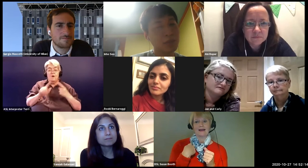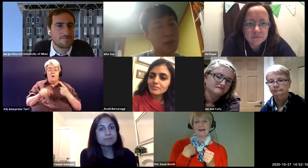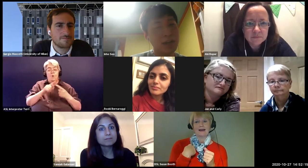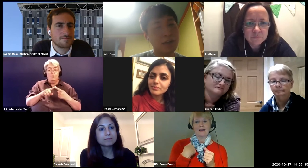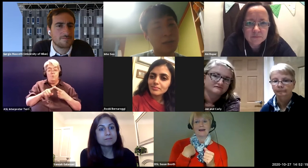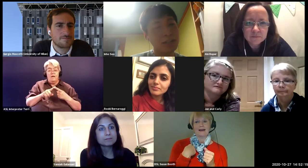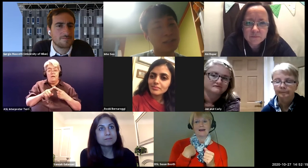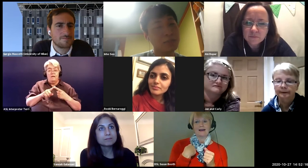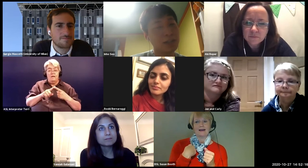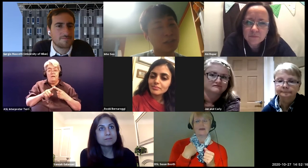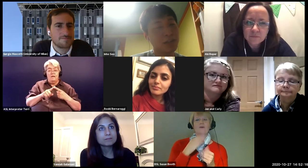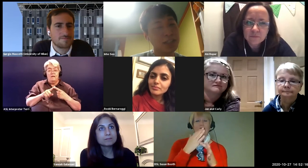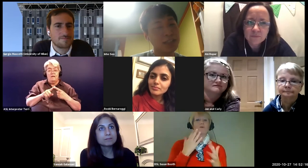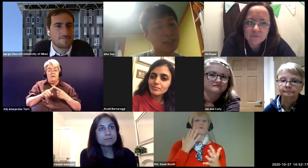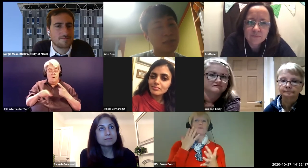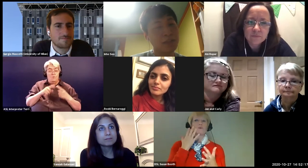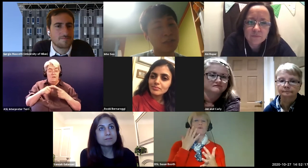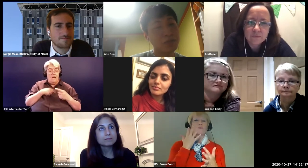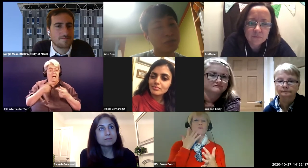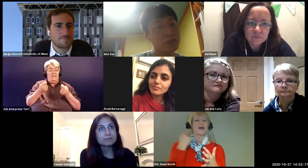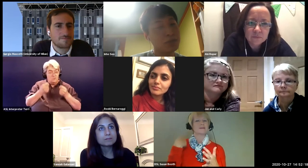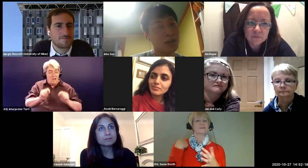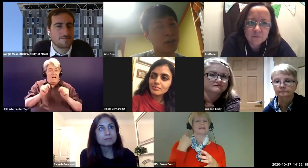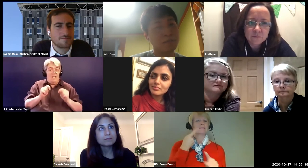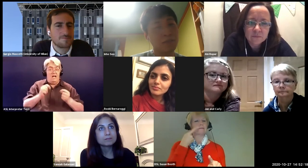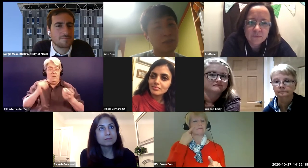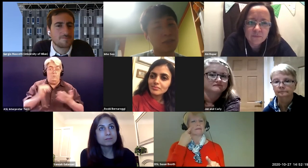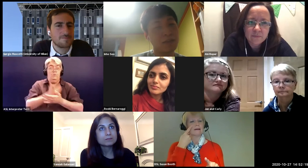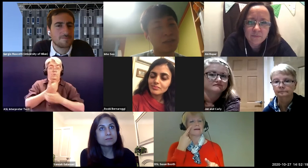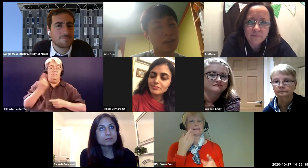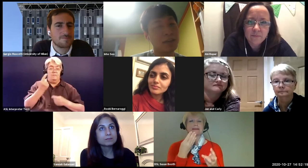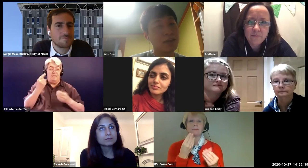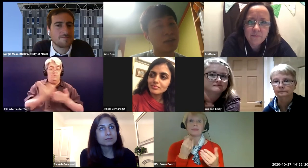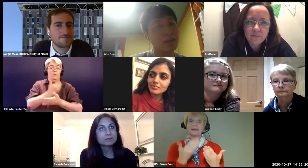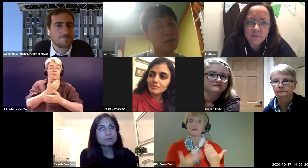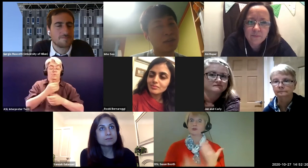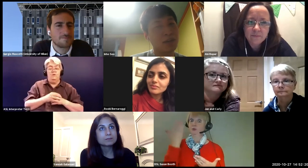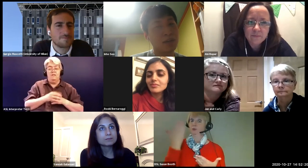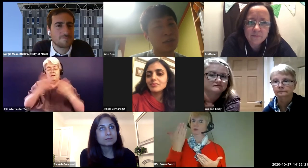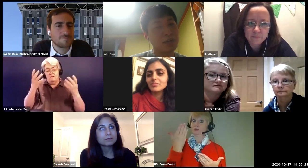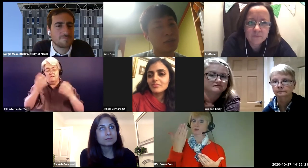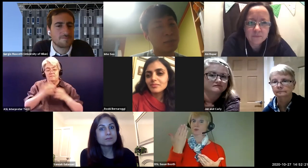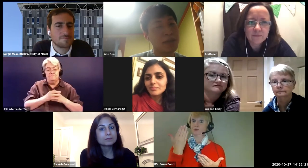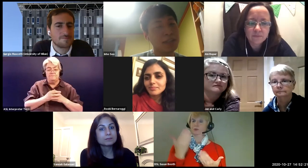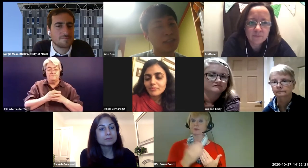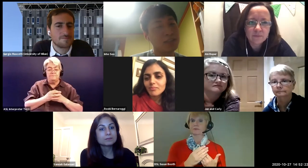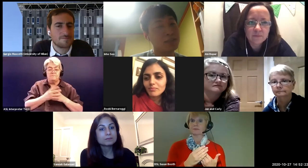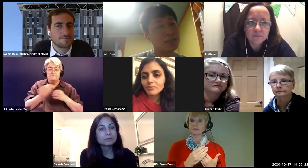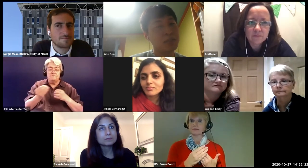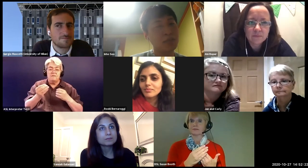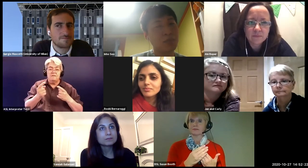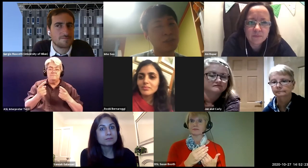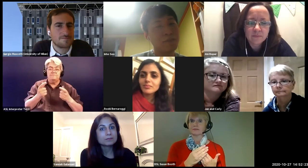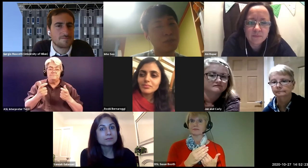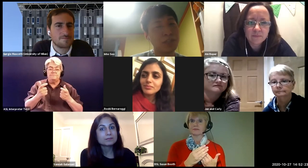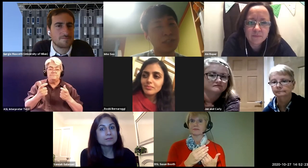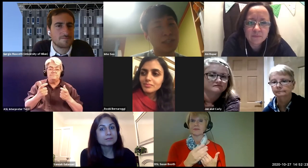when I when I when I try something new um like uh the the biggest the biggest worry for me is that